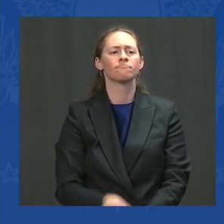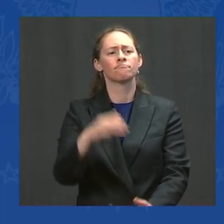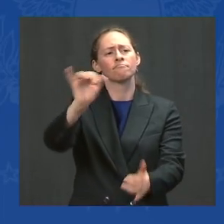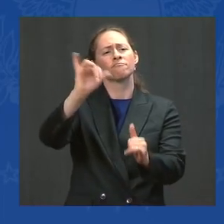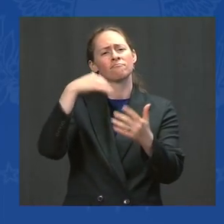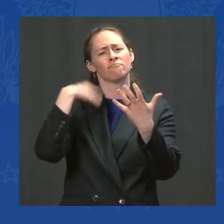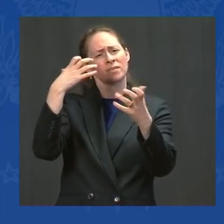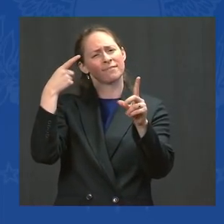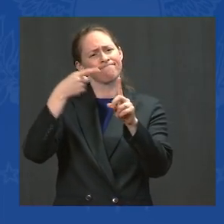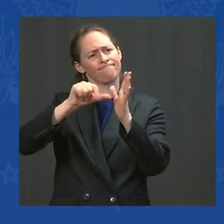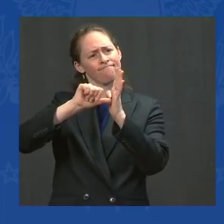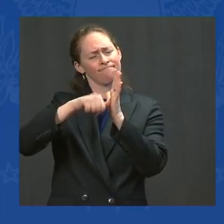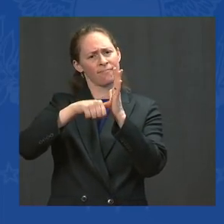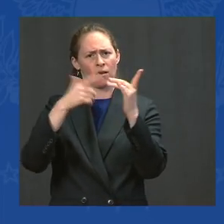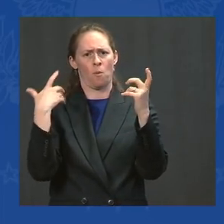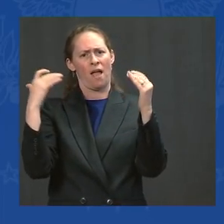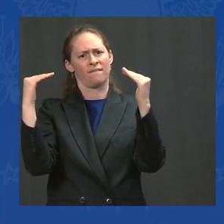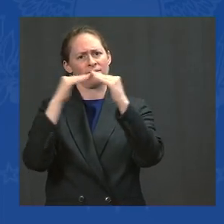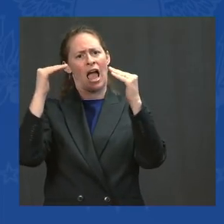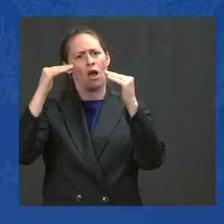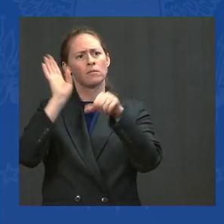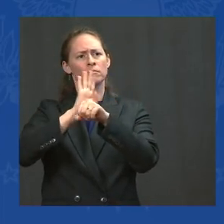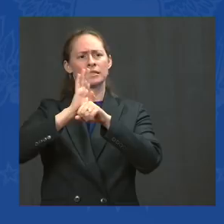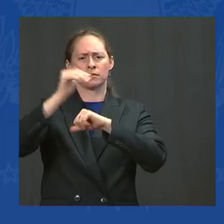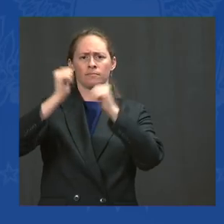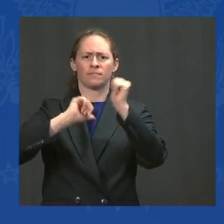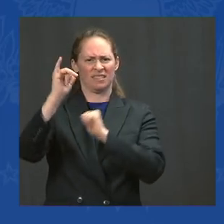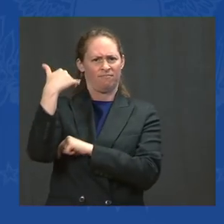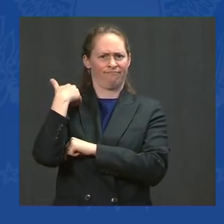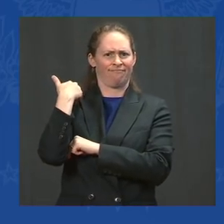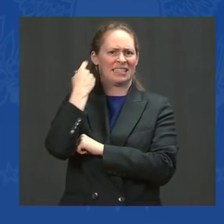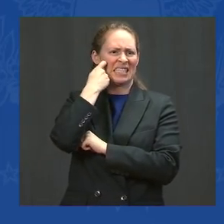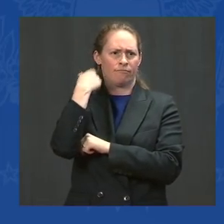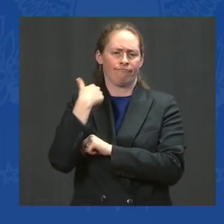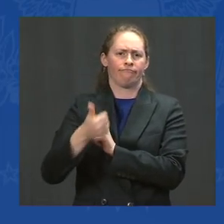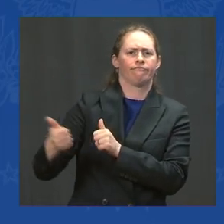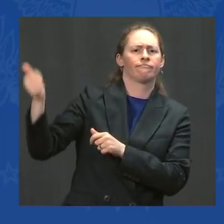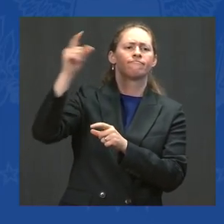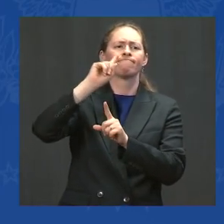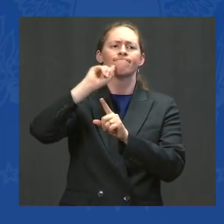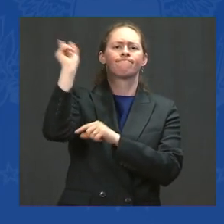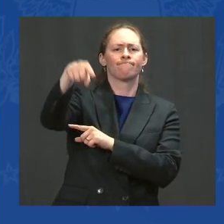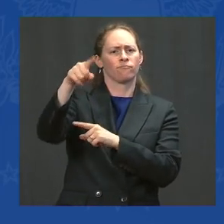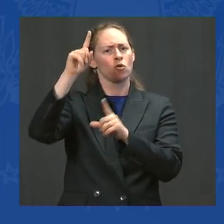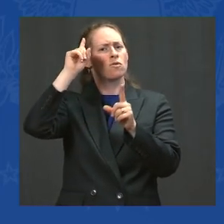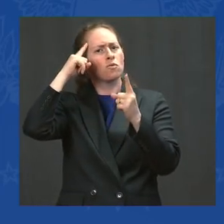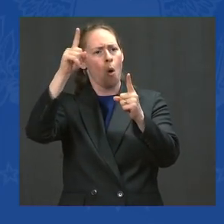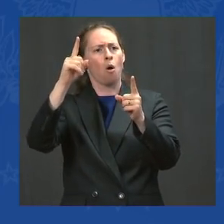I mentioned, it will drive down prices even further. New businesses will get in the game,